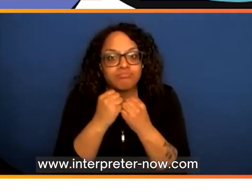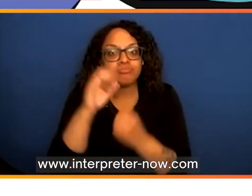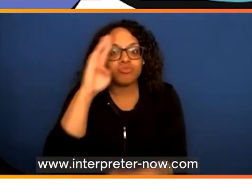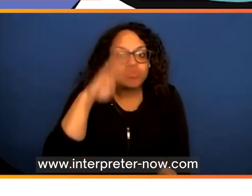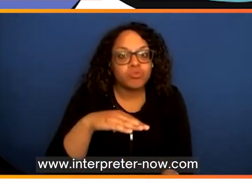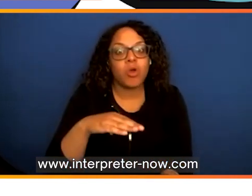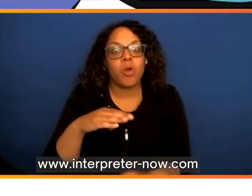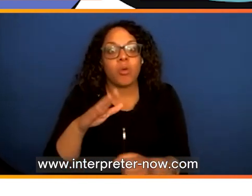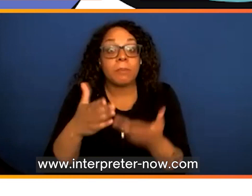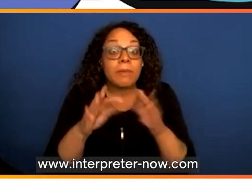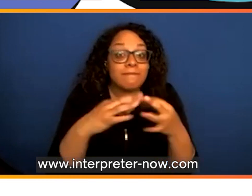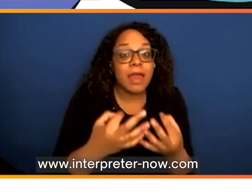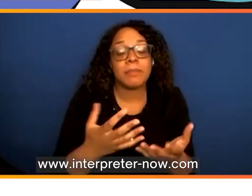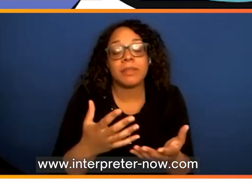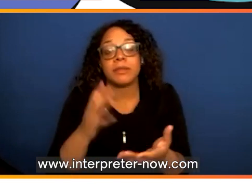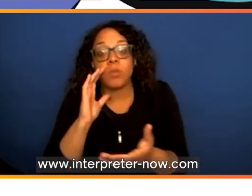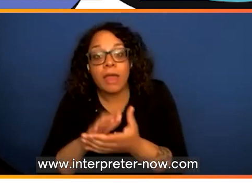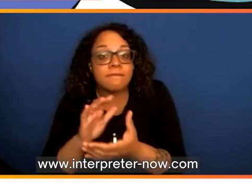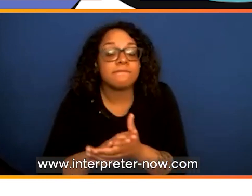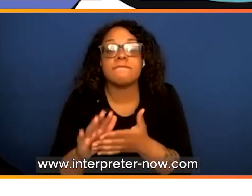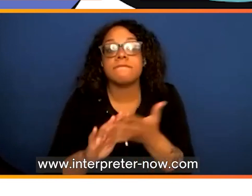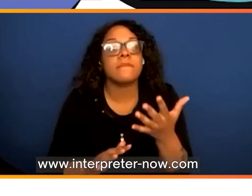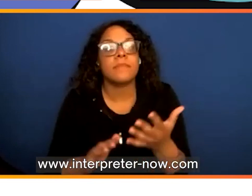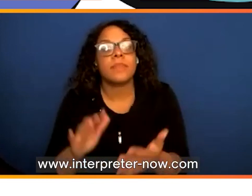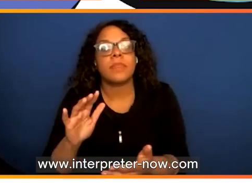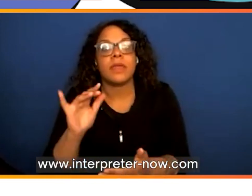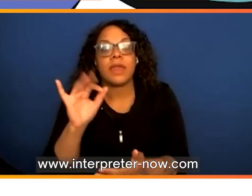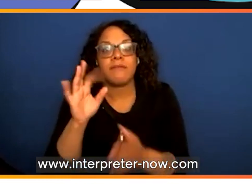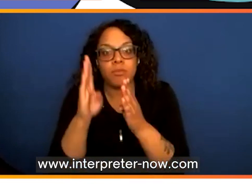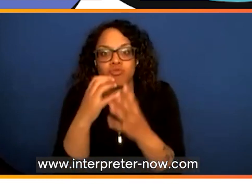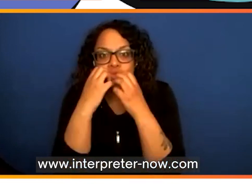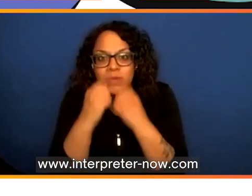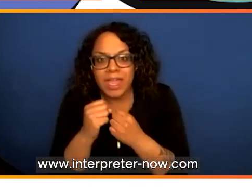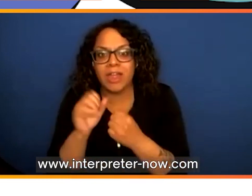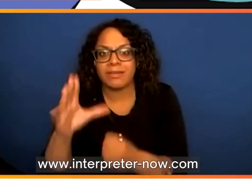stand up and speak up!" So I think that helped, understanding from someone in their network.